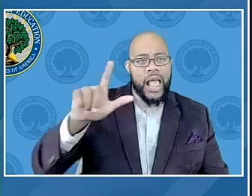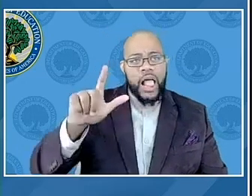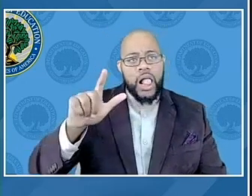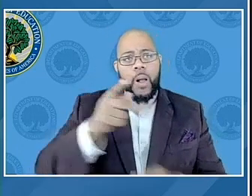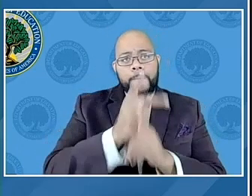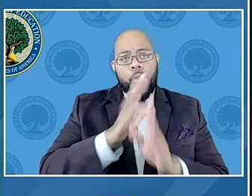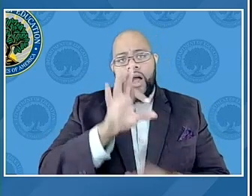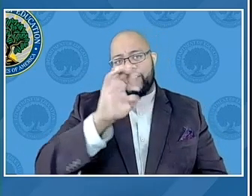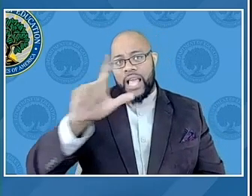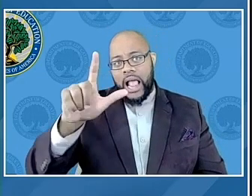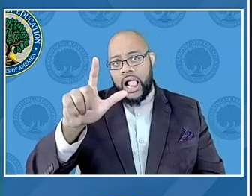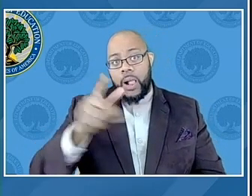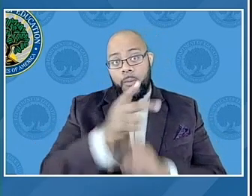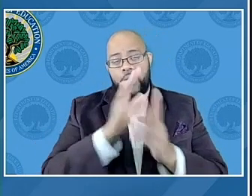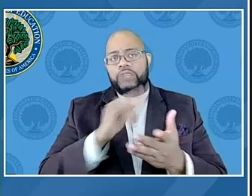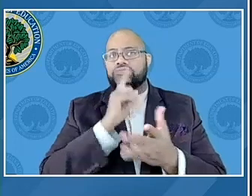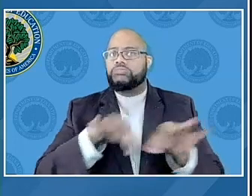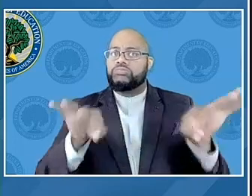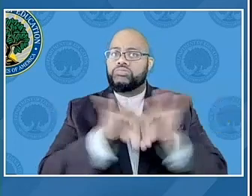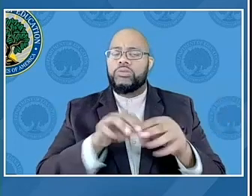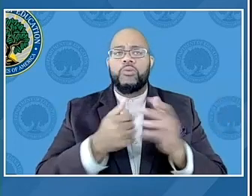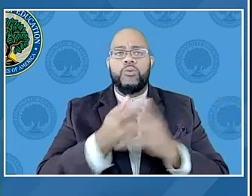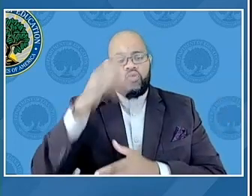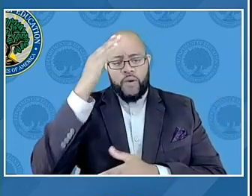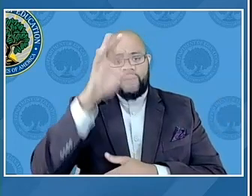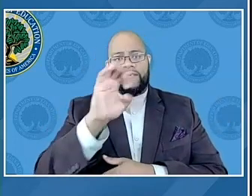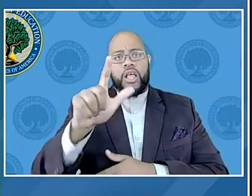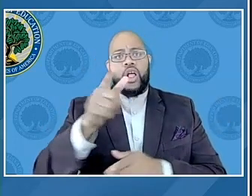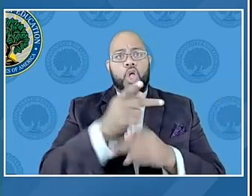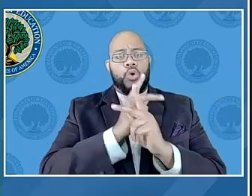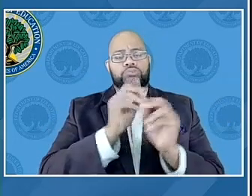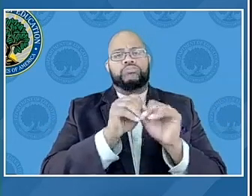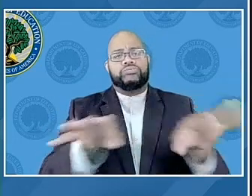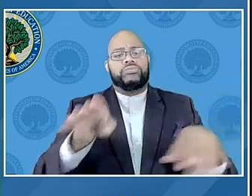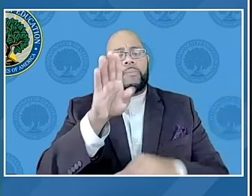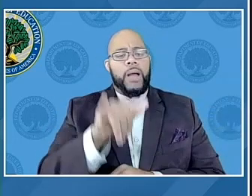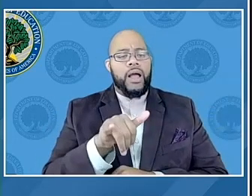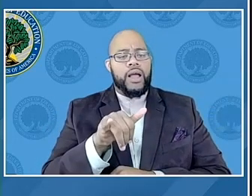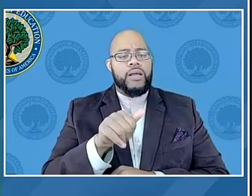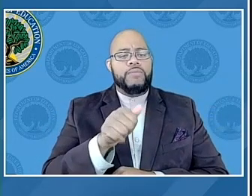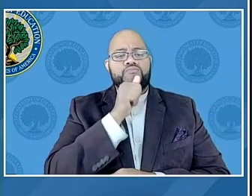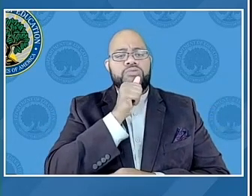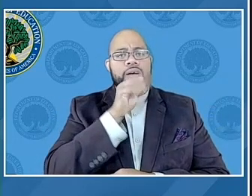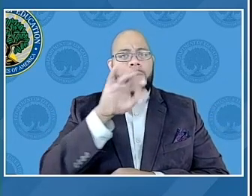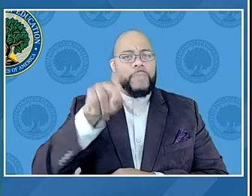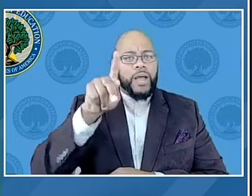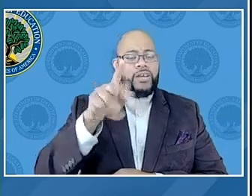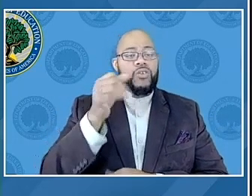important. So I think, as most of you know, FFEL loans were disbursed by private banks. So the interest pays on those loans